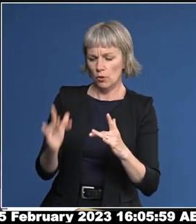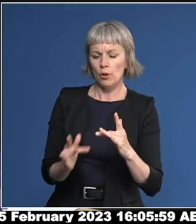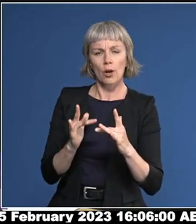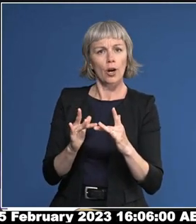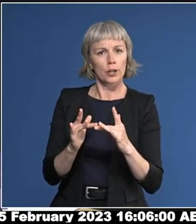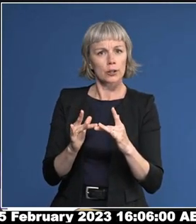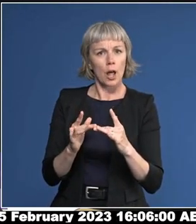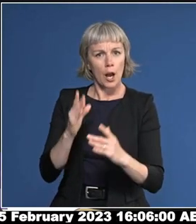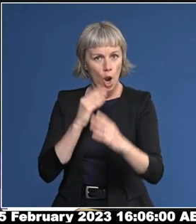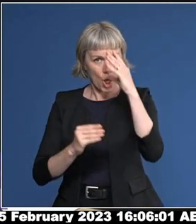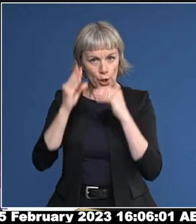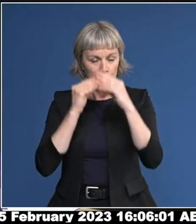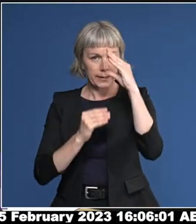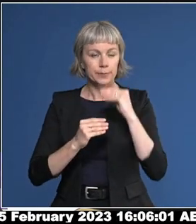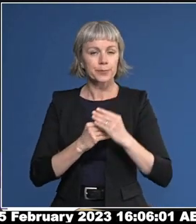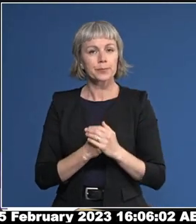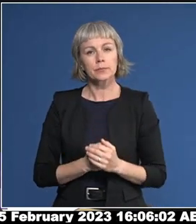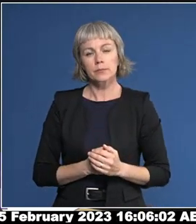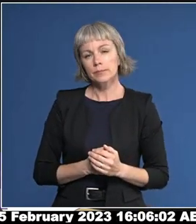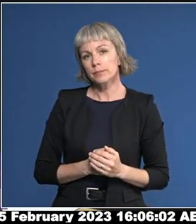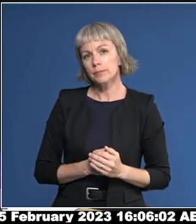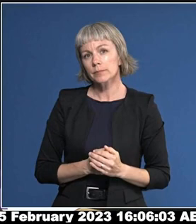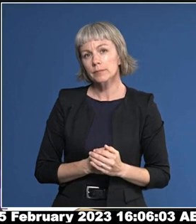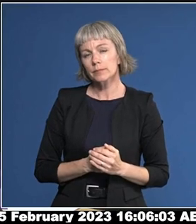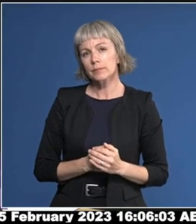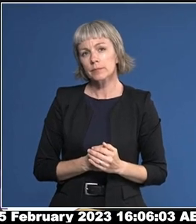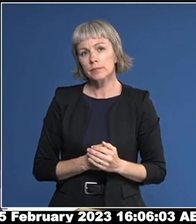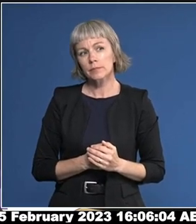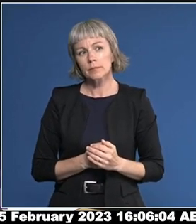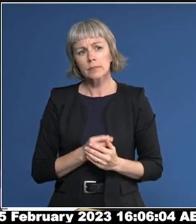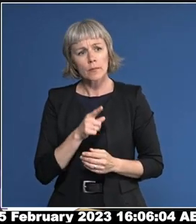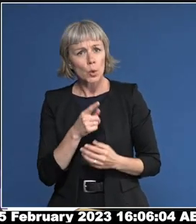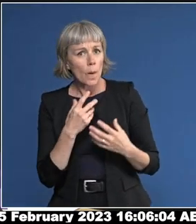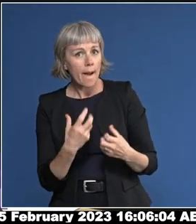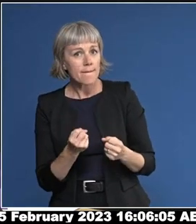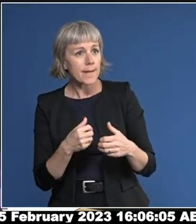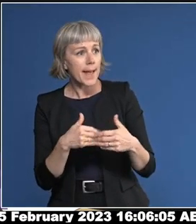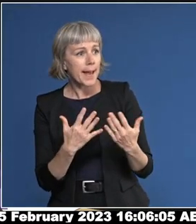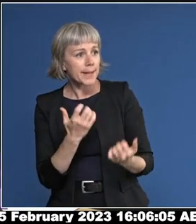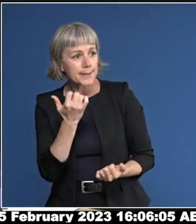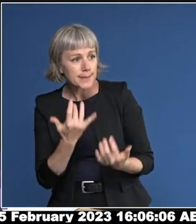Are you able to point to or provide any data or other information that demonstrates the